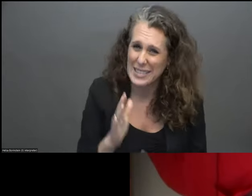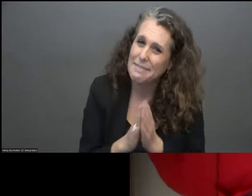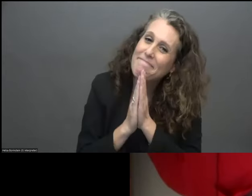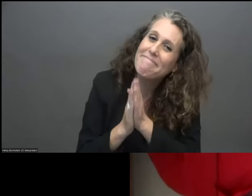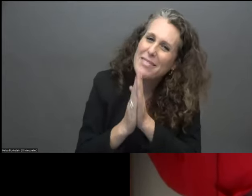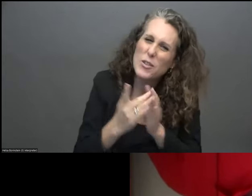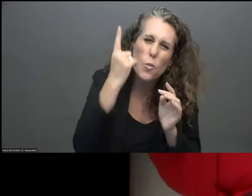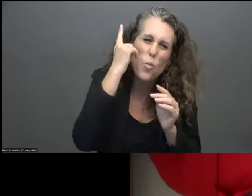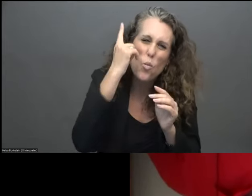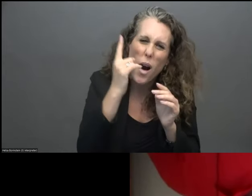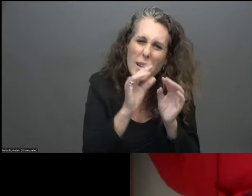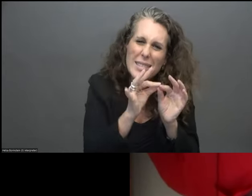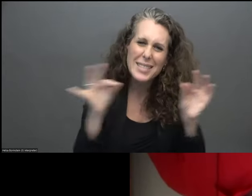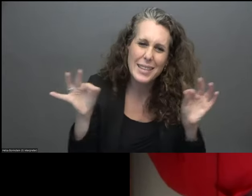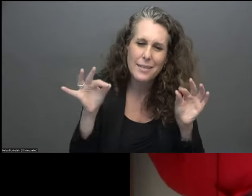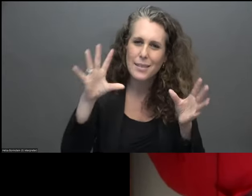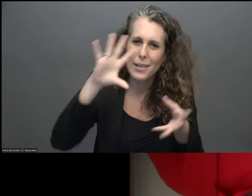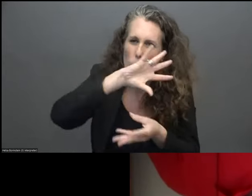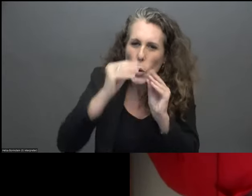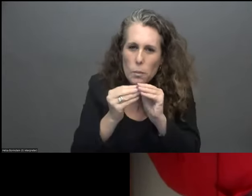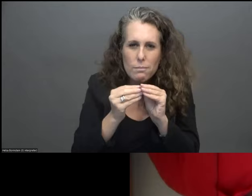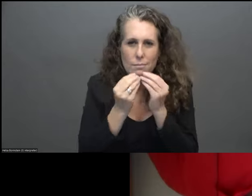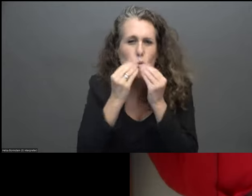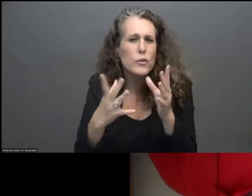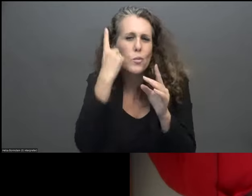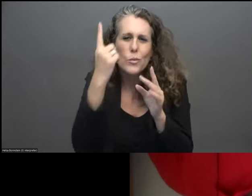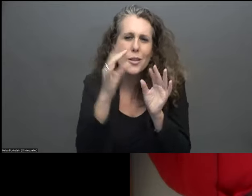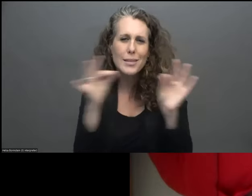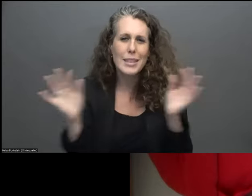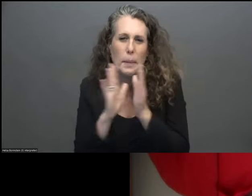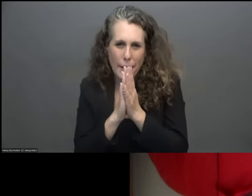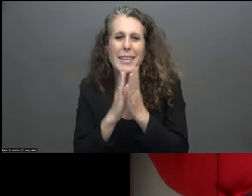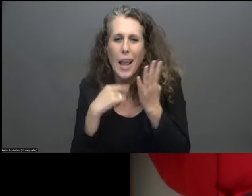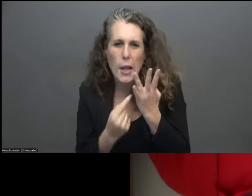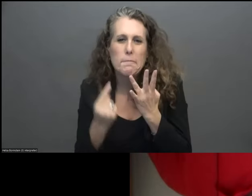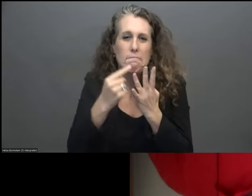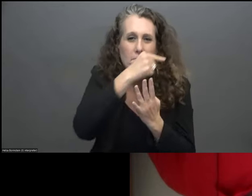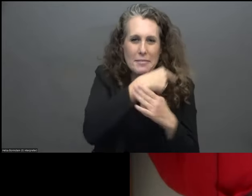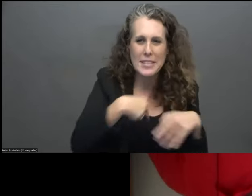ideally summarized in one sentence and then I would ask the other speakers to do the same.